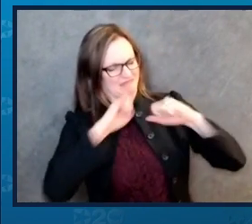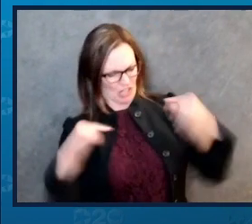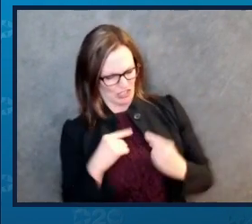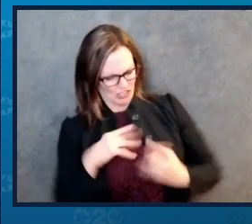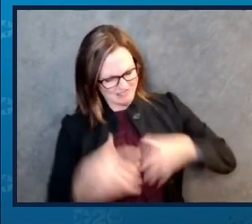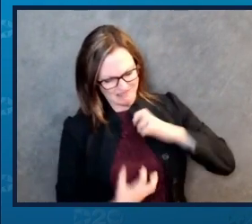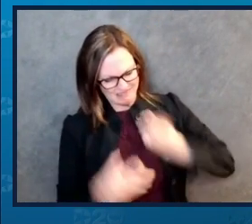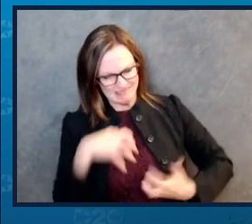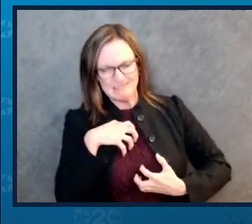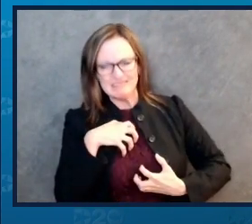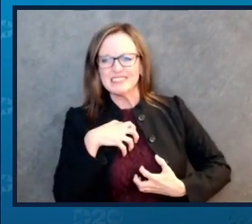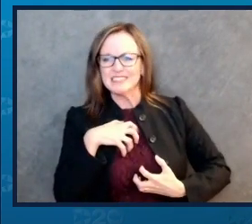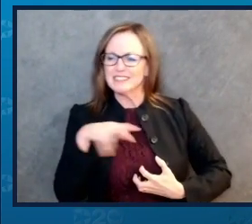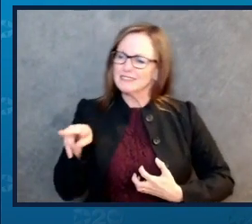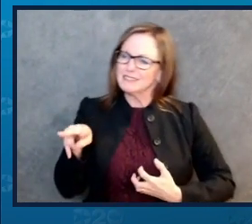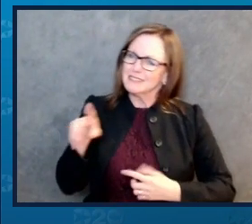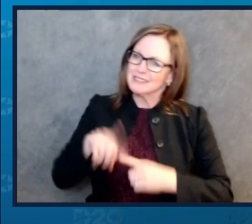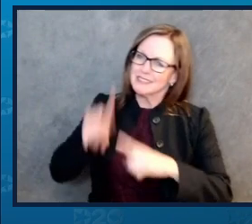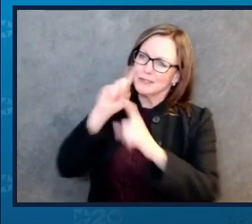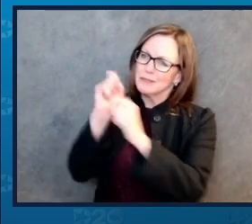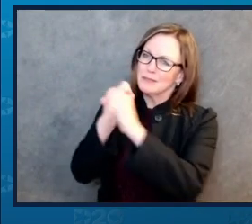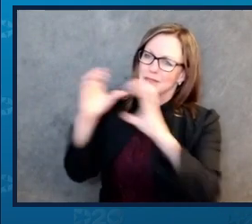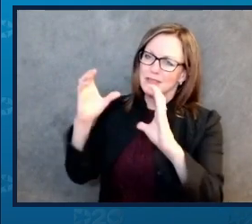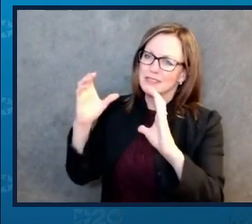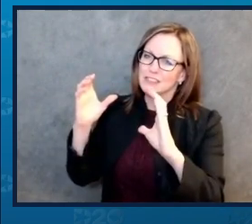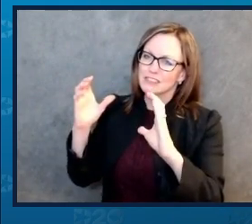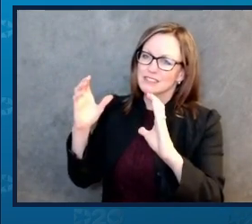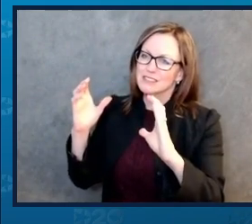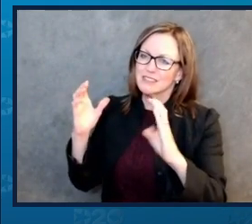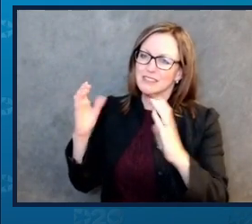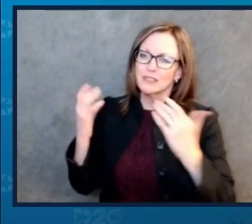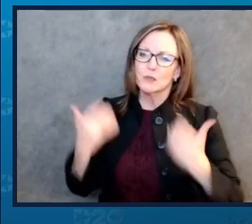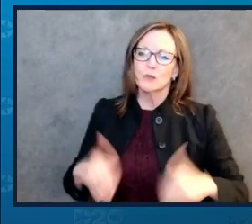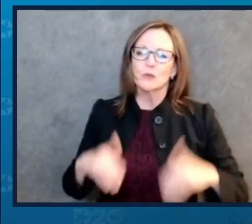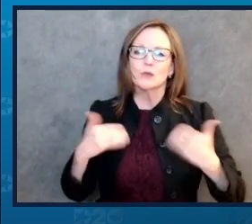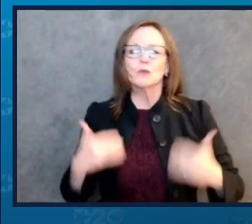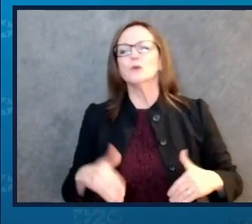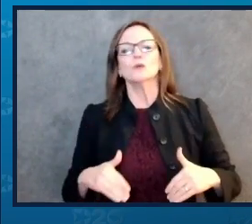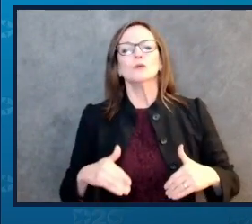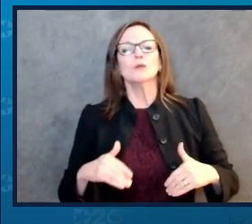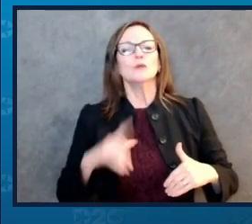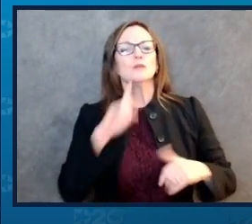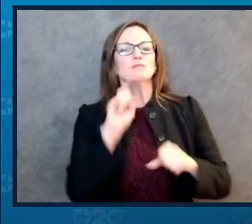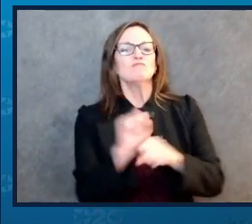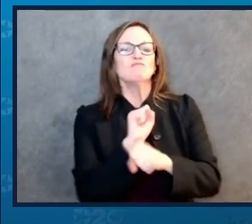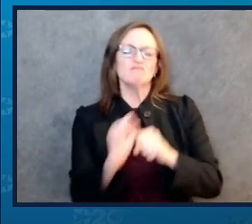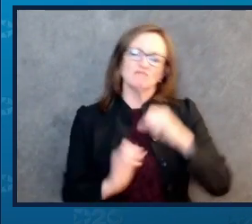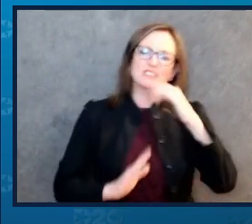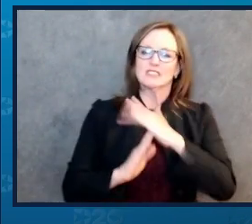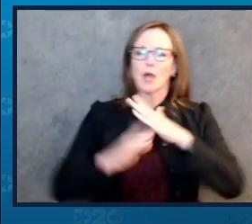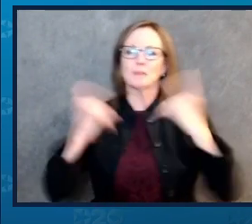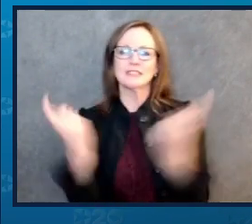THE ABUSE OF POWER. HE TOLD US WHEN SOMEONE BIG OR